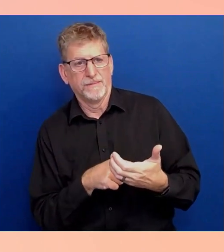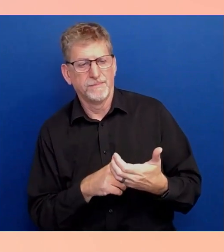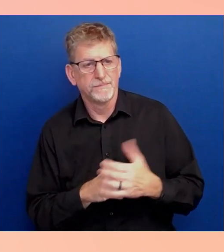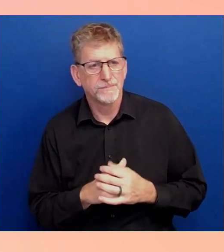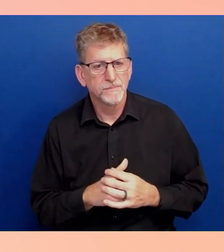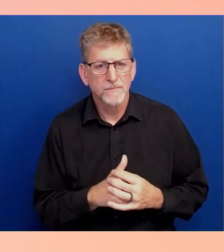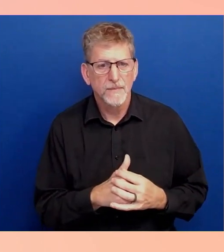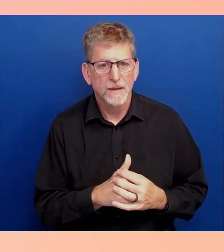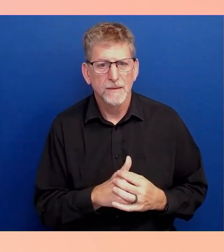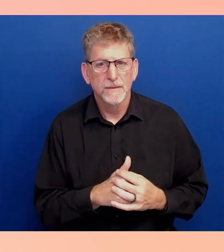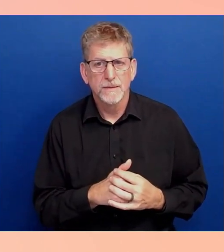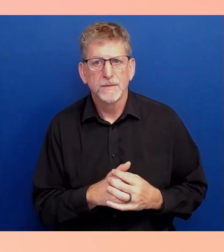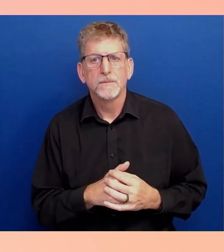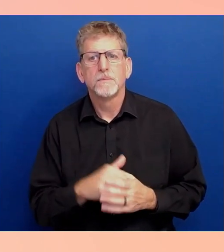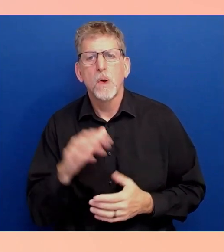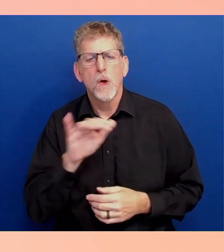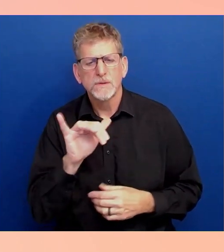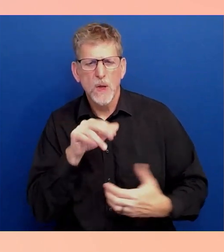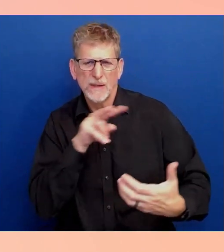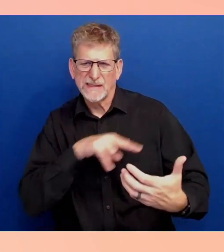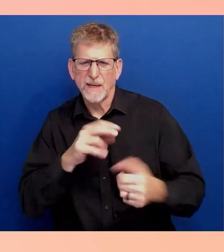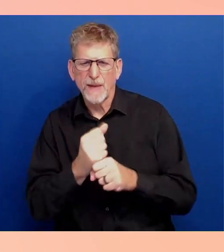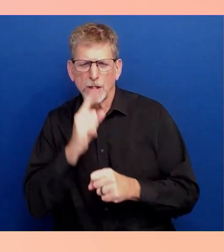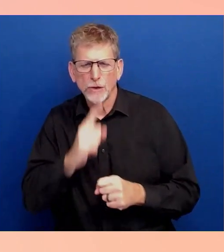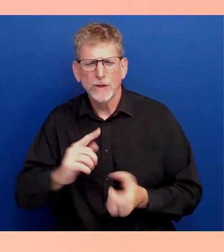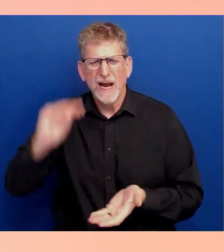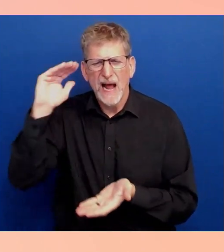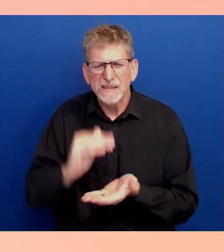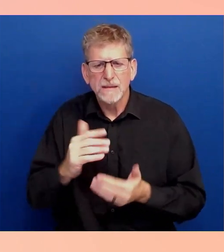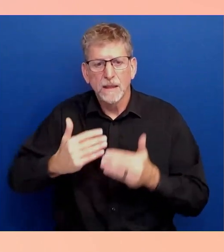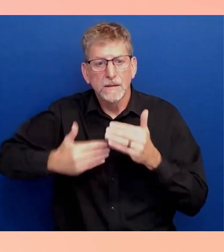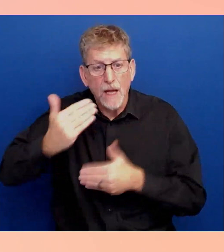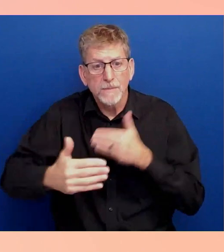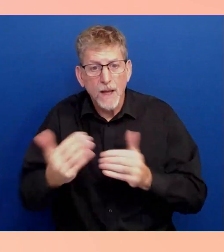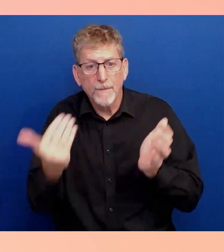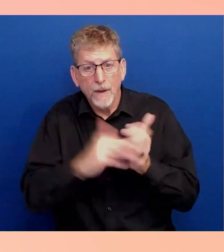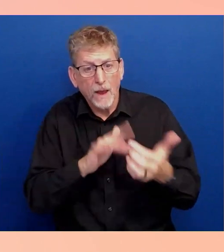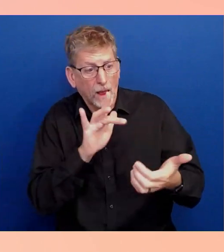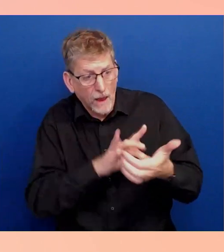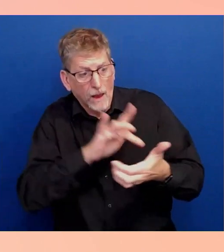the steps taken and the time needed to do something. There's nothing more time consuming than filling out